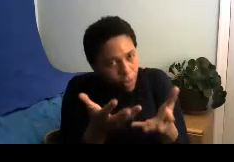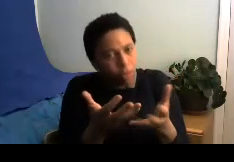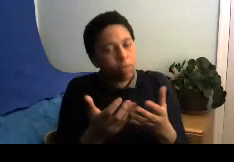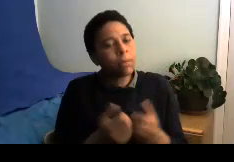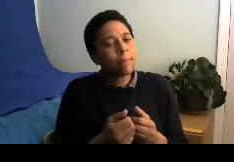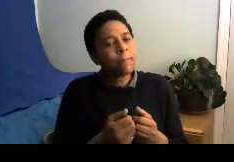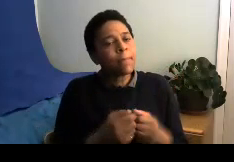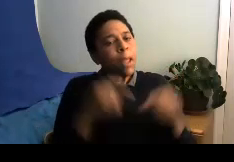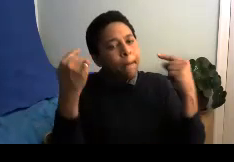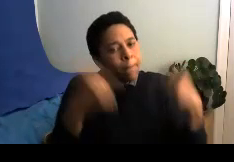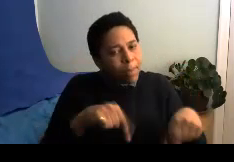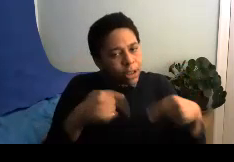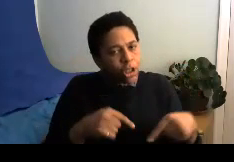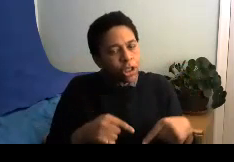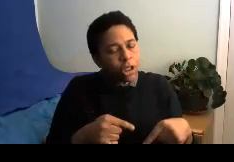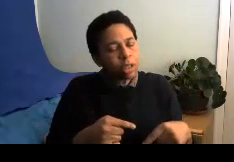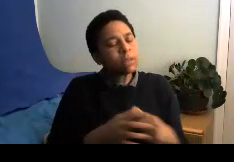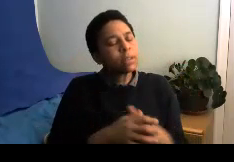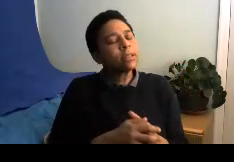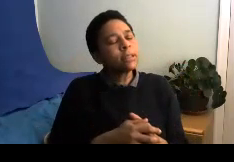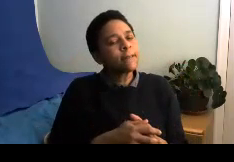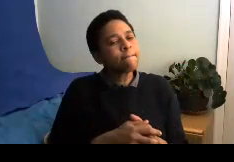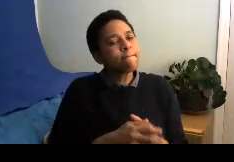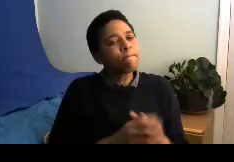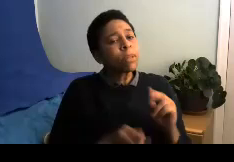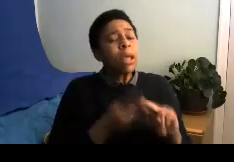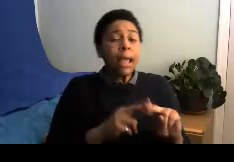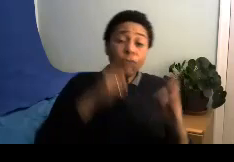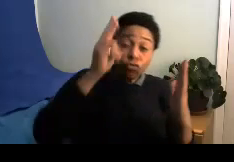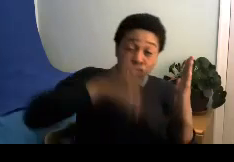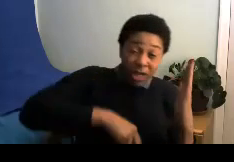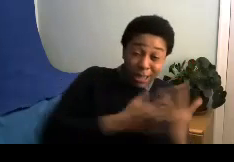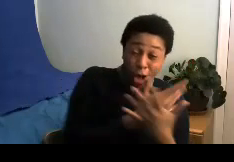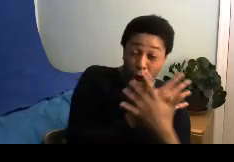you know, you're sort of, if you read widely, you'll sort of find